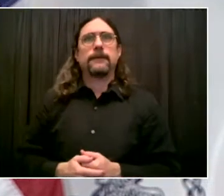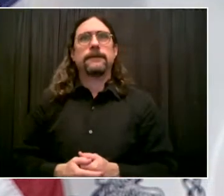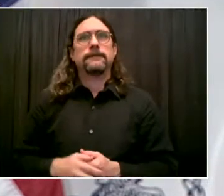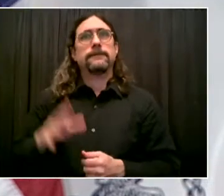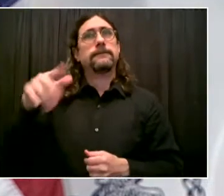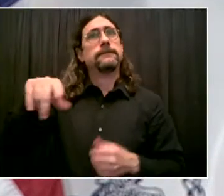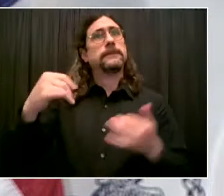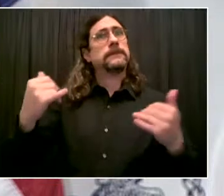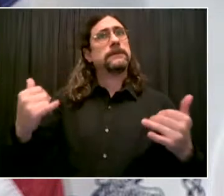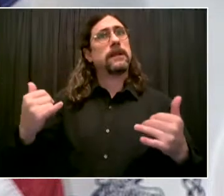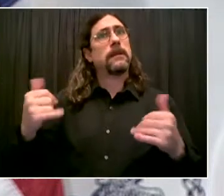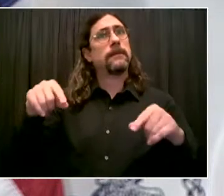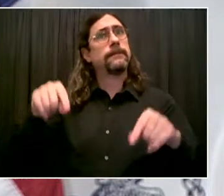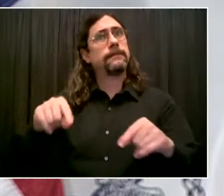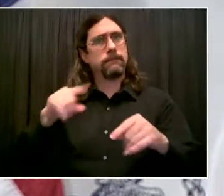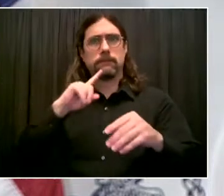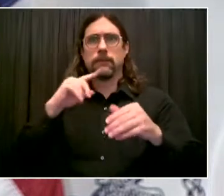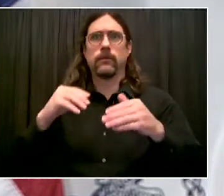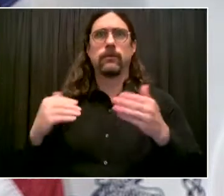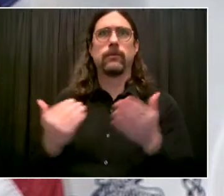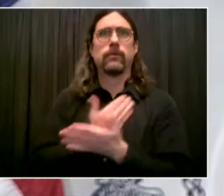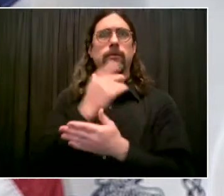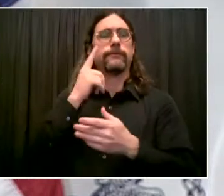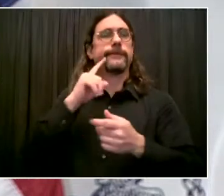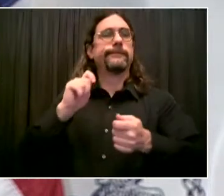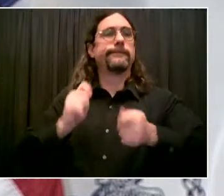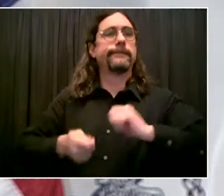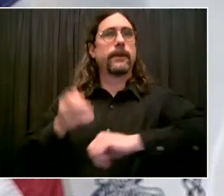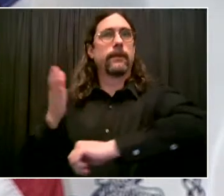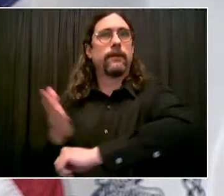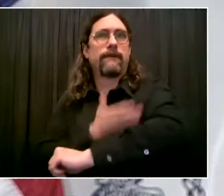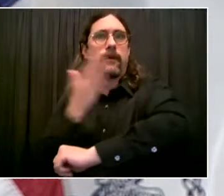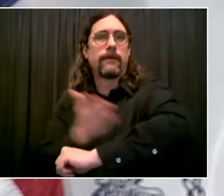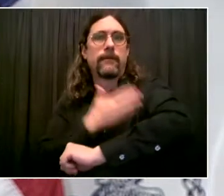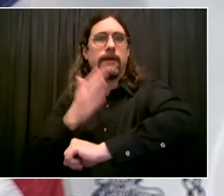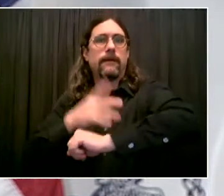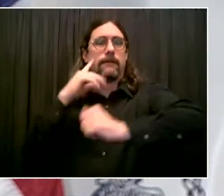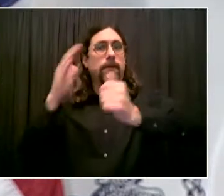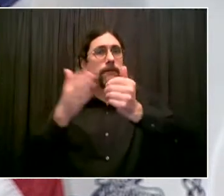BE ONGOING WORK. AS PART OF A HUGE SET OF REFORMS THAT AARE GOING TO GUIDE